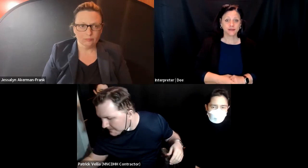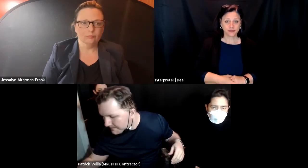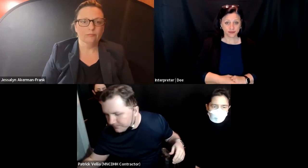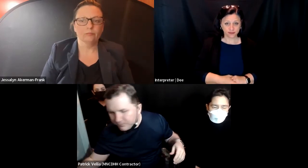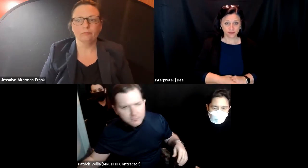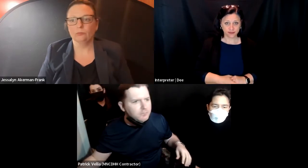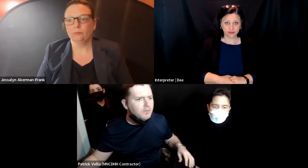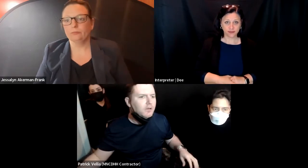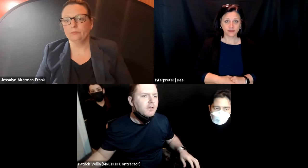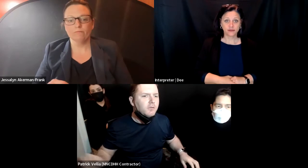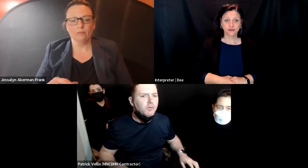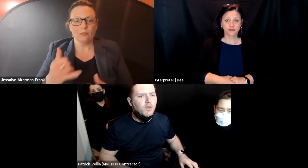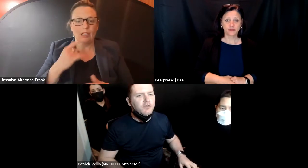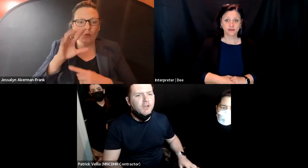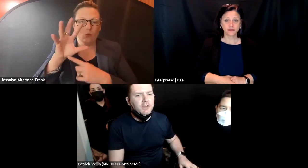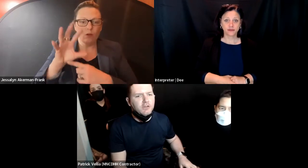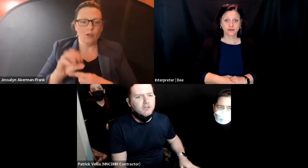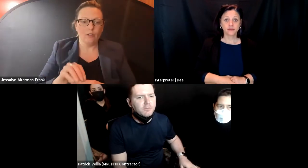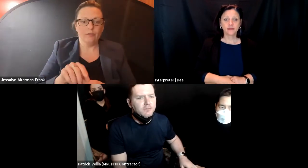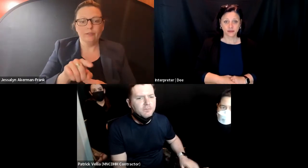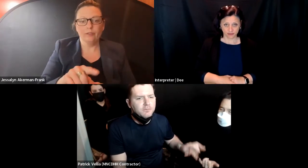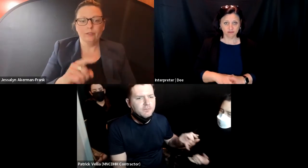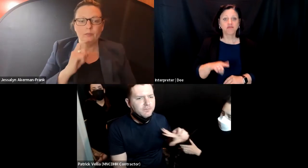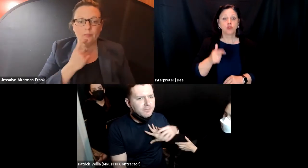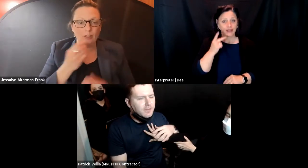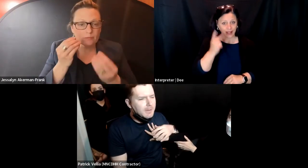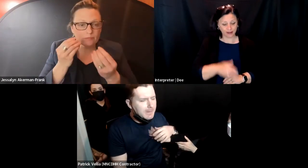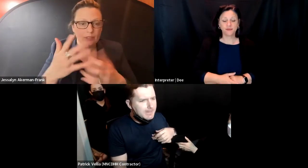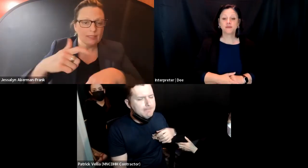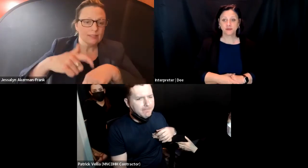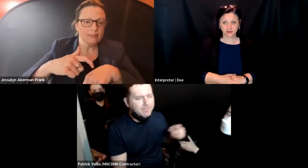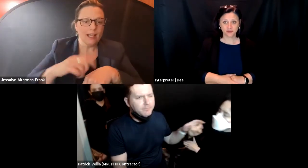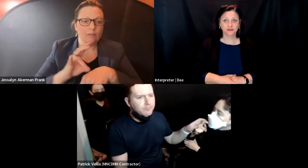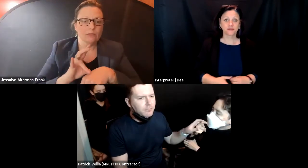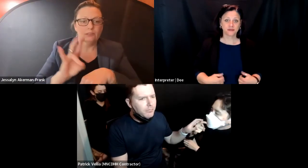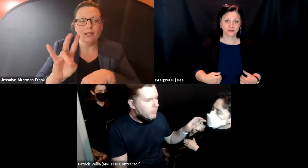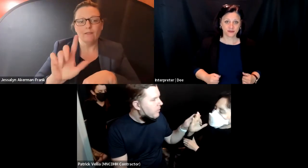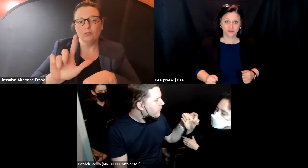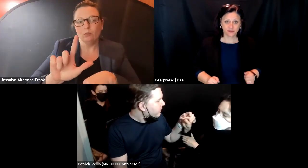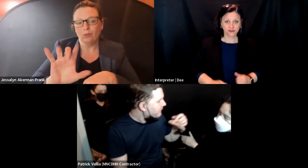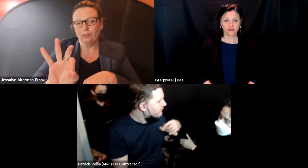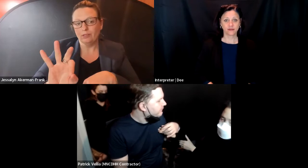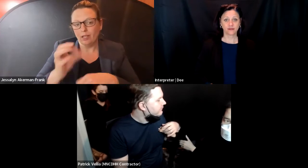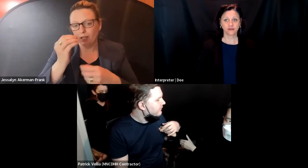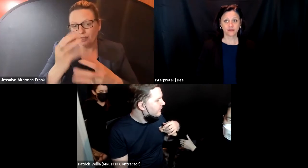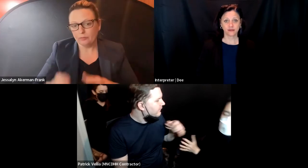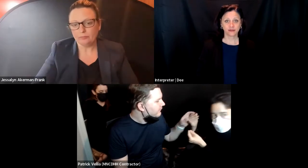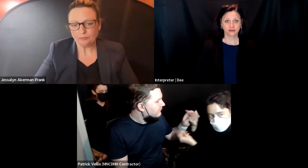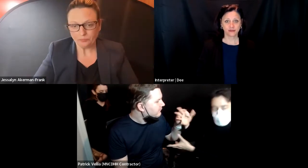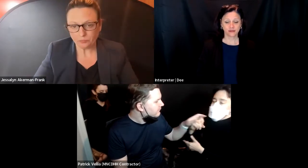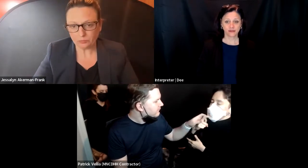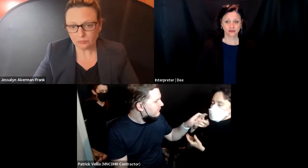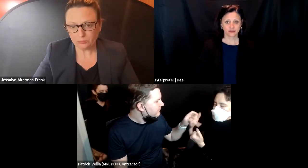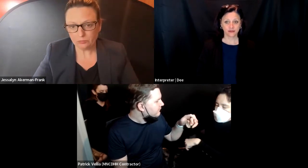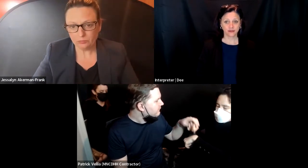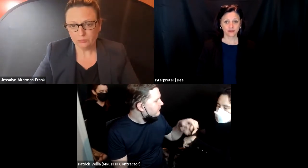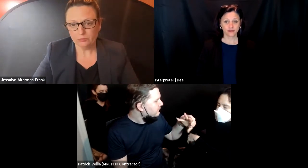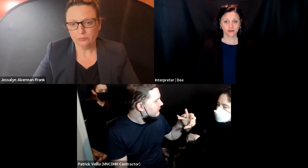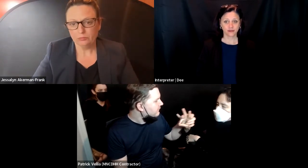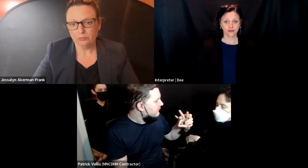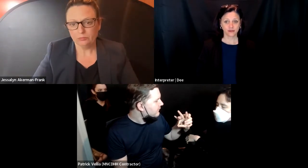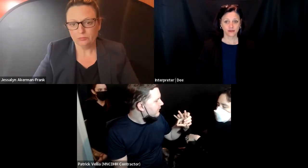Move on to Kaitlyn.